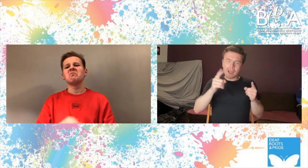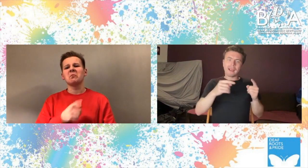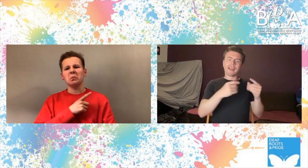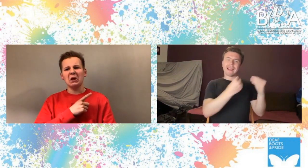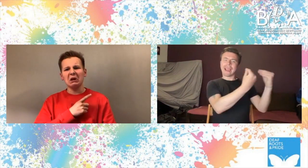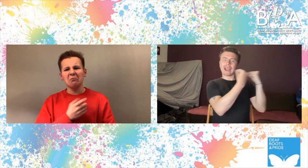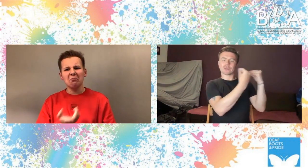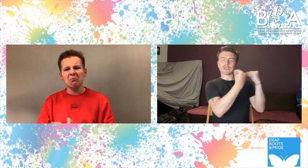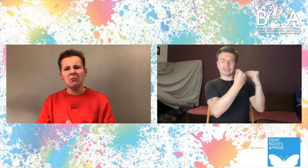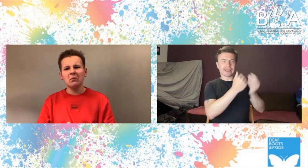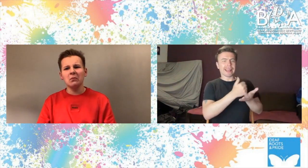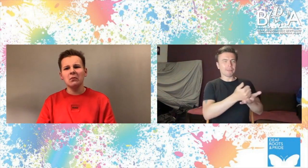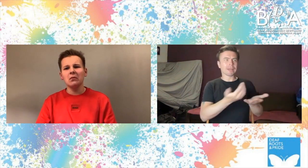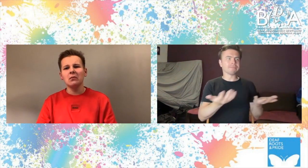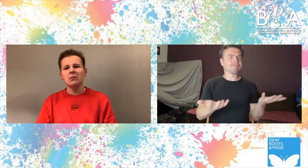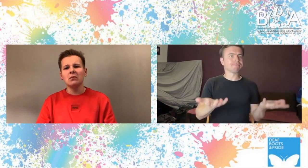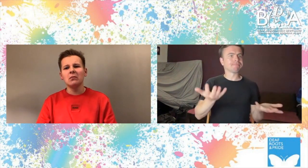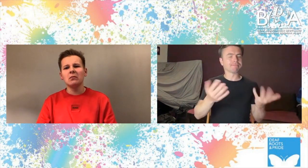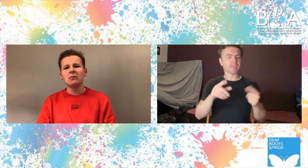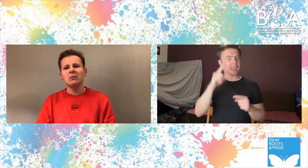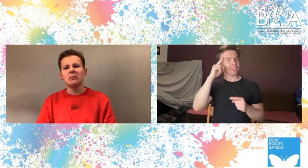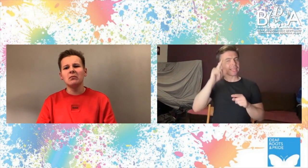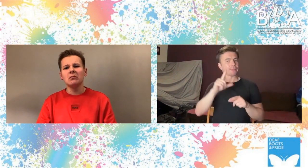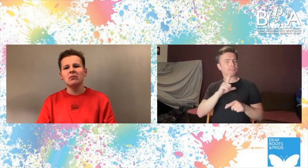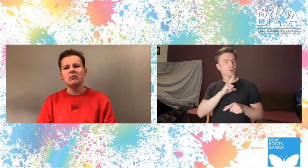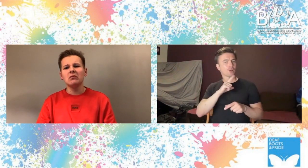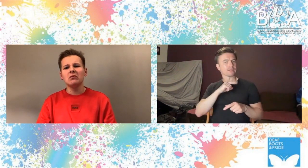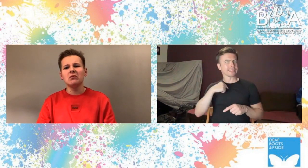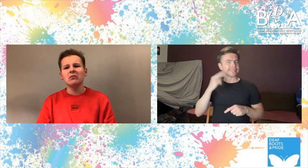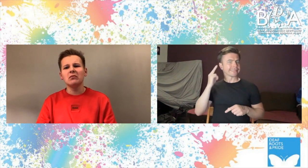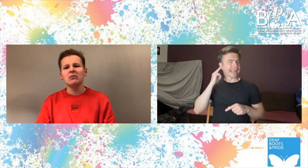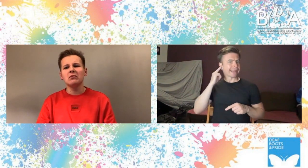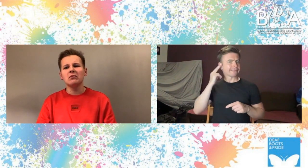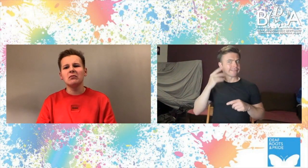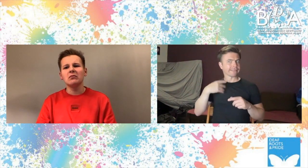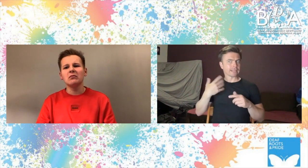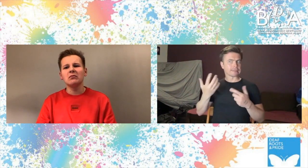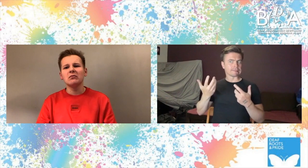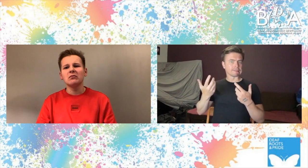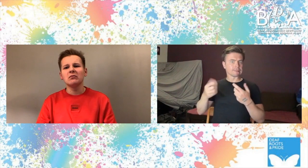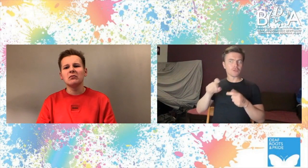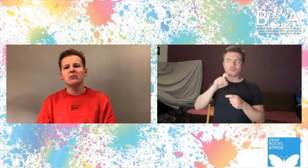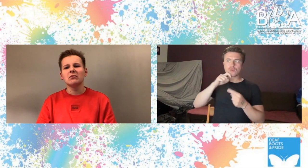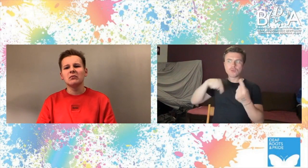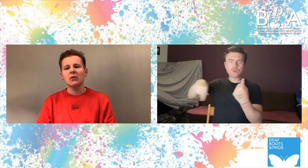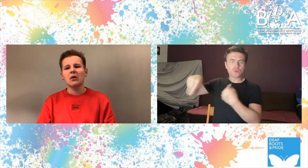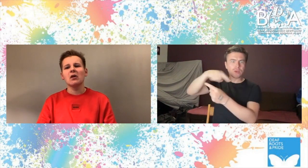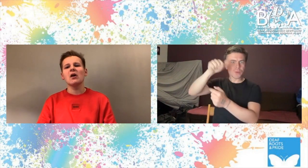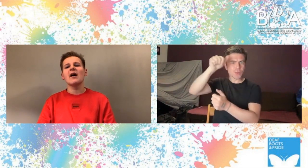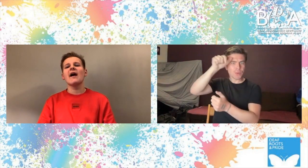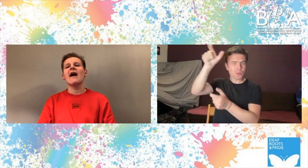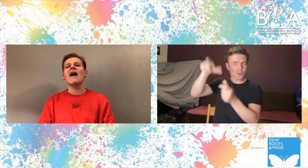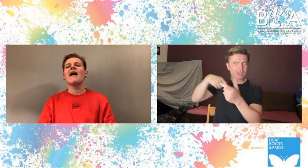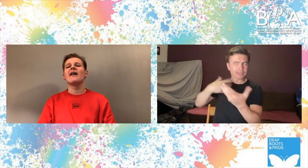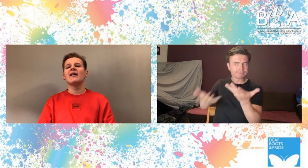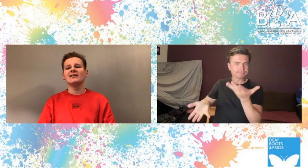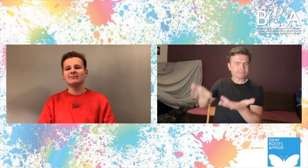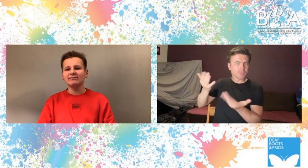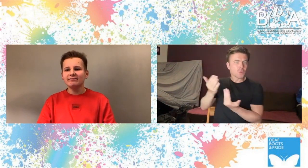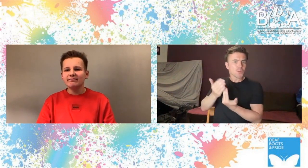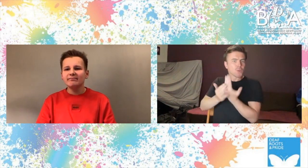because I'm Deaf as well, would I have got to know the right people or found